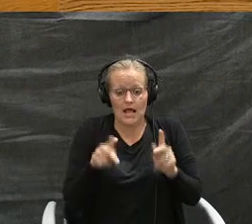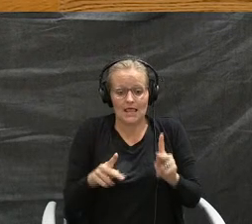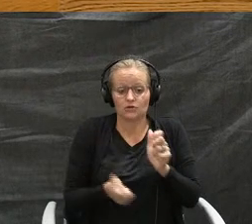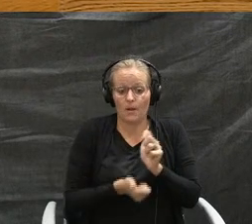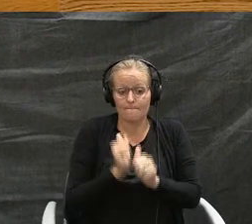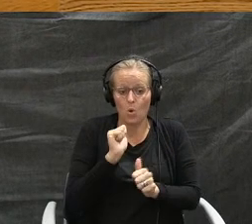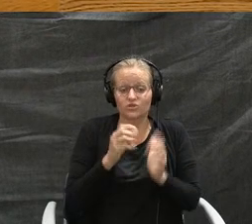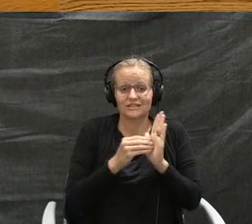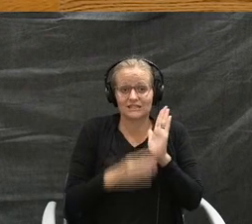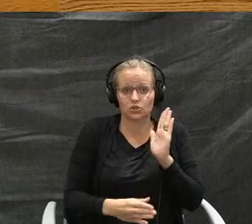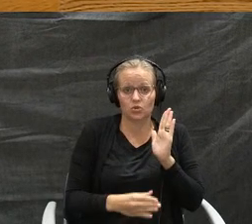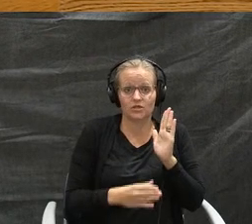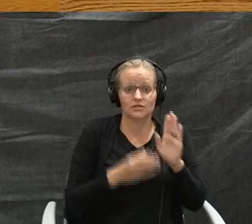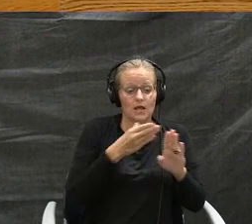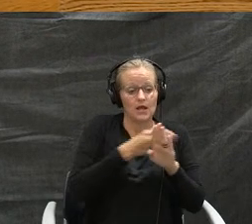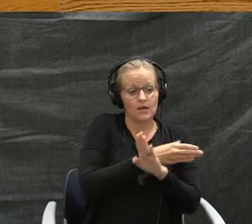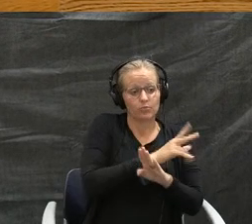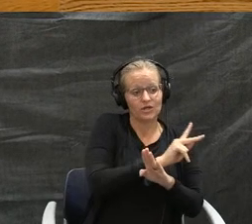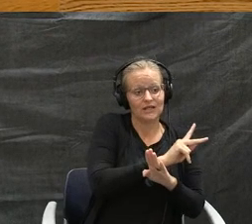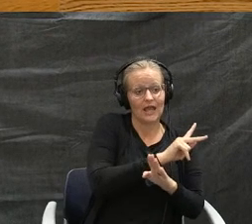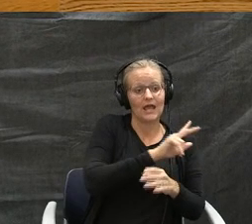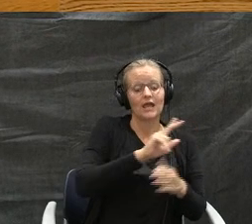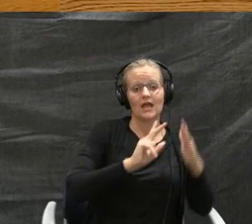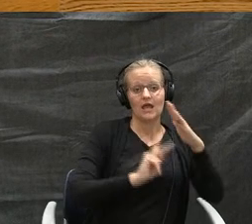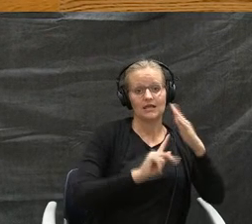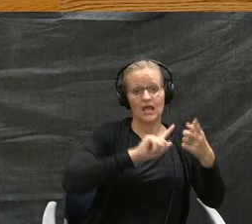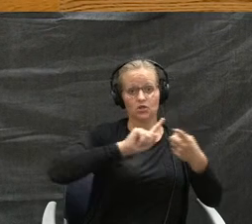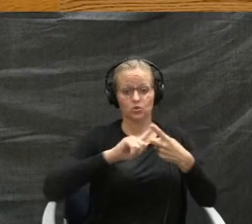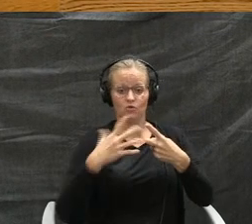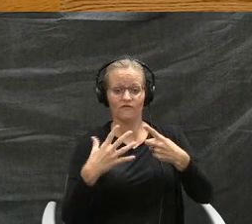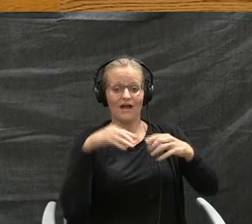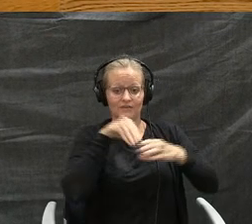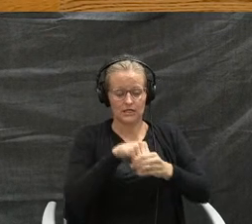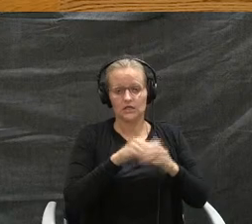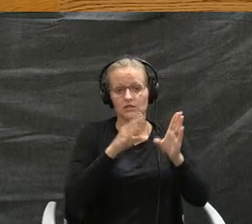grades. K through five to be in school and students in grades